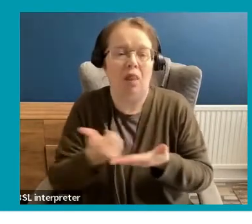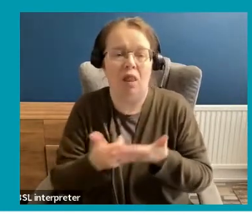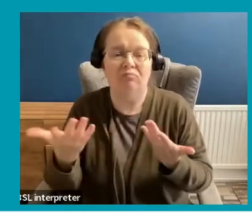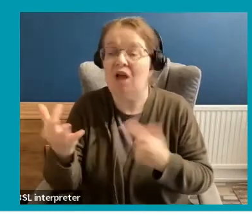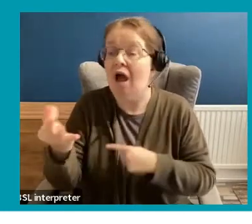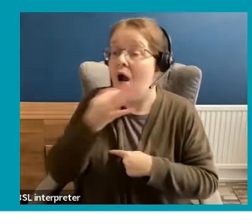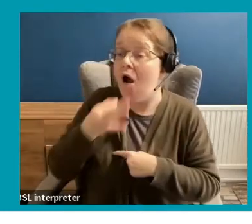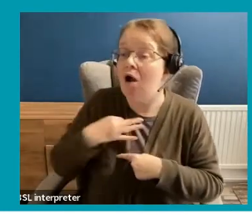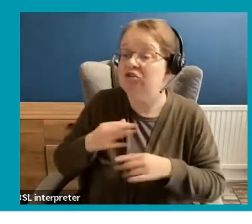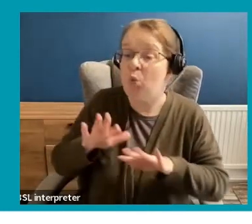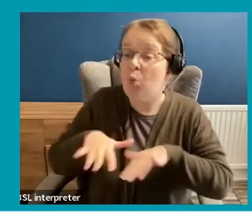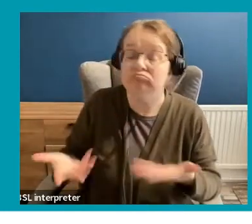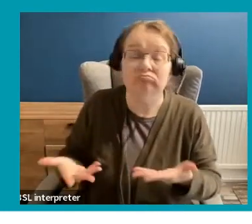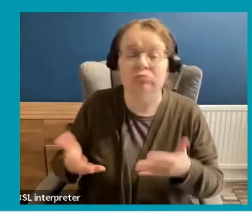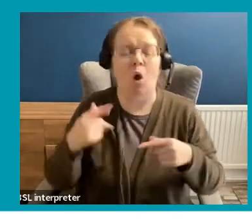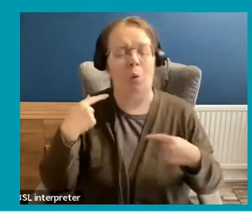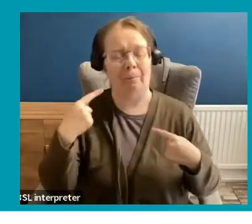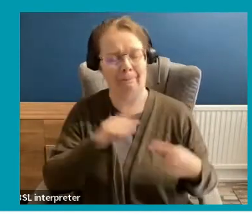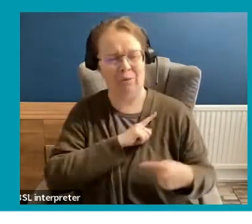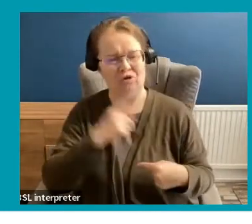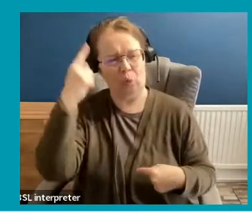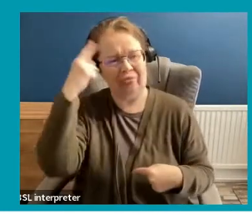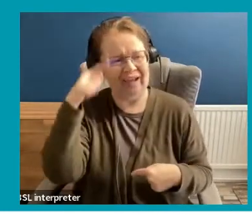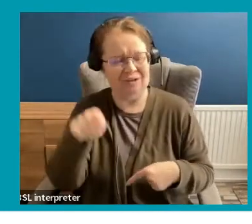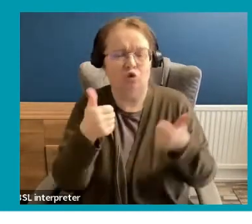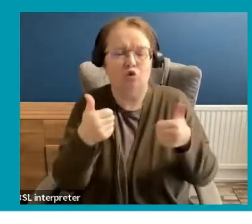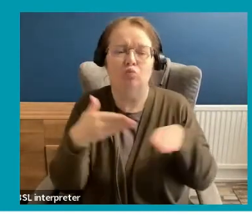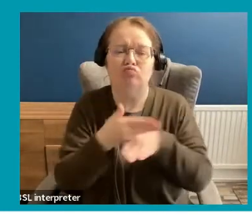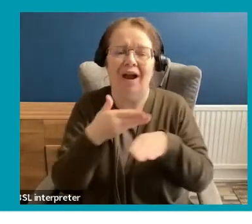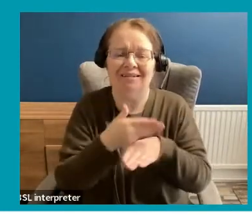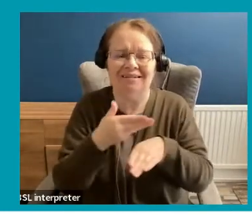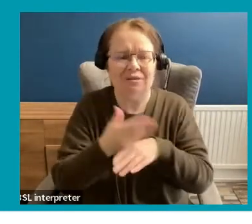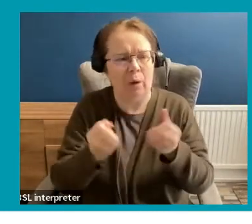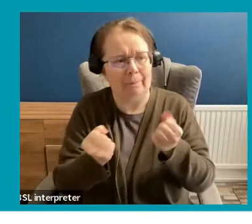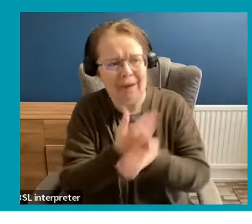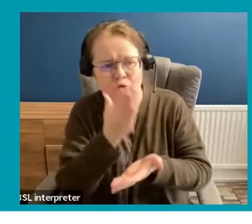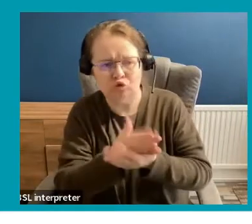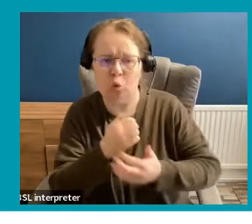not because we think it's good practice when we have events we do and make them accessible.